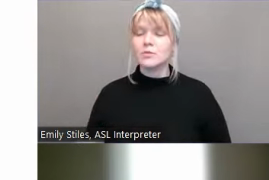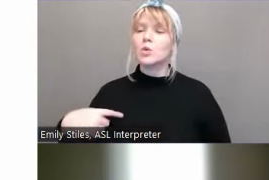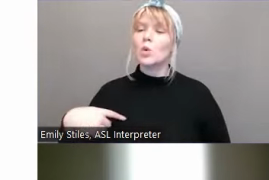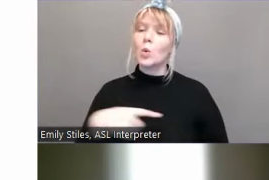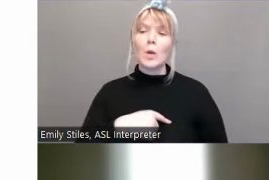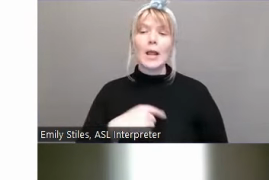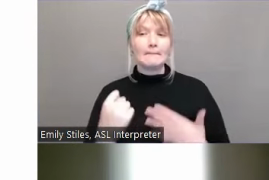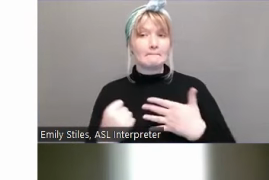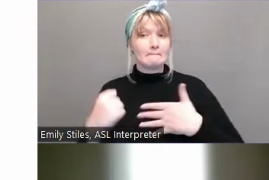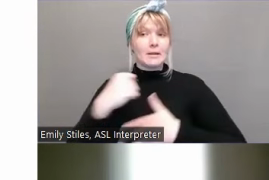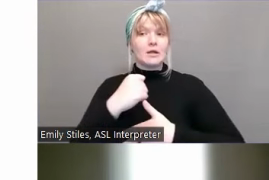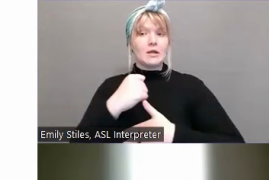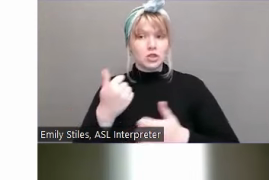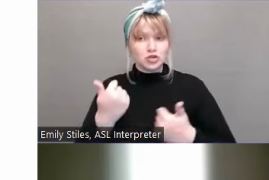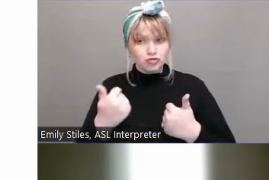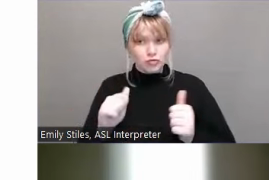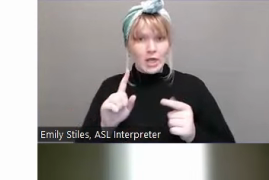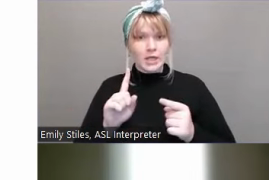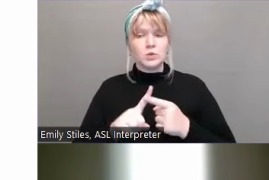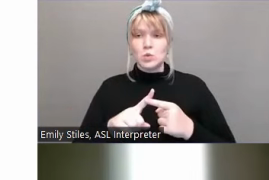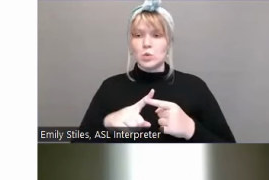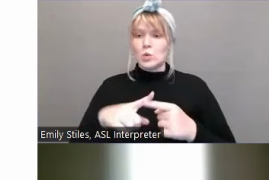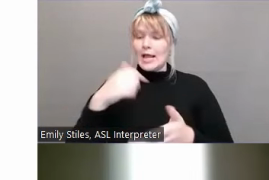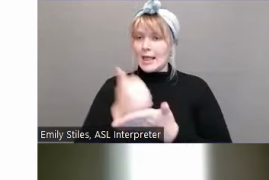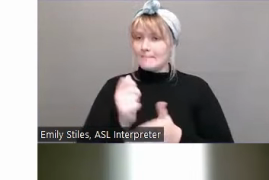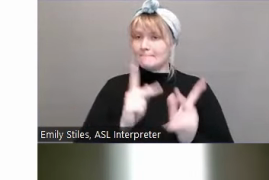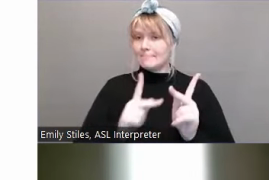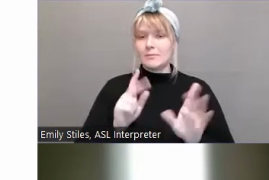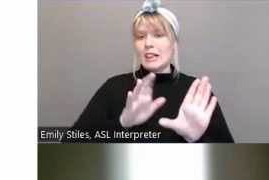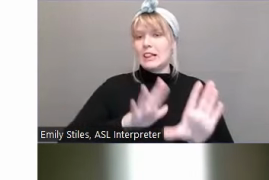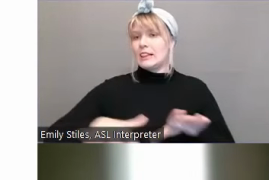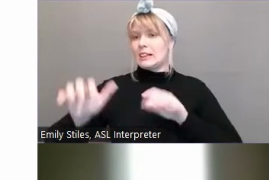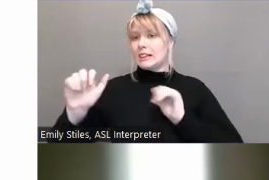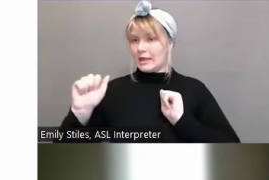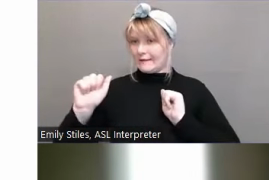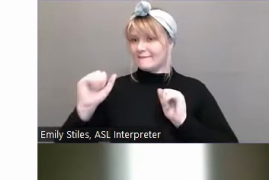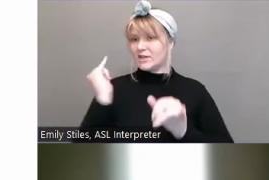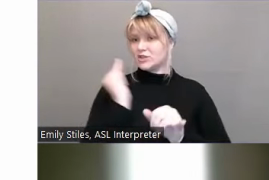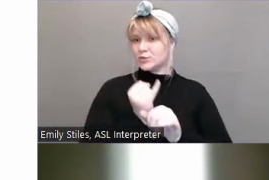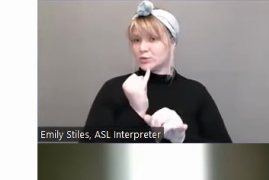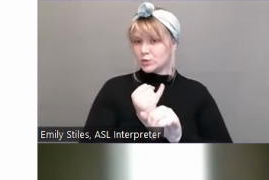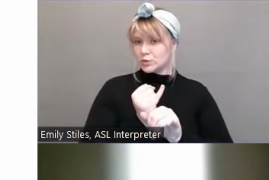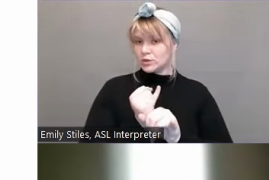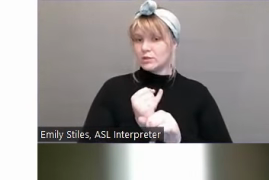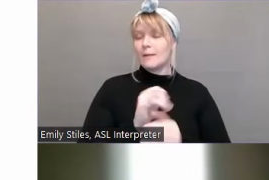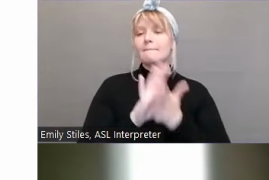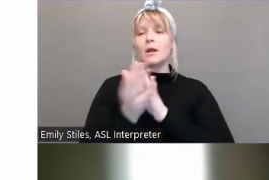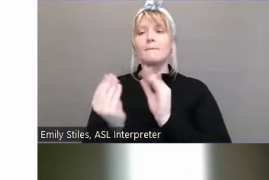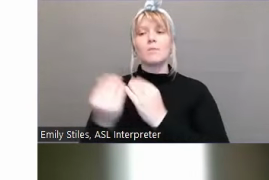to get people out of institutions and promote integrated and independent living opportunities.